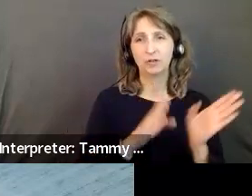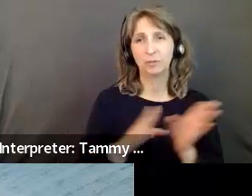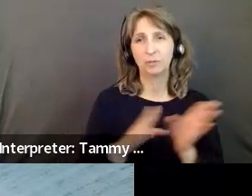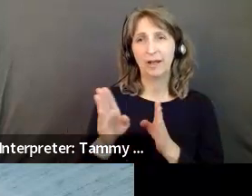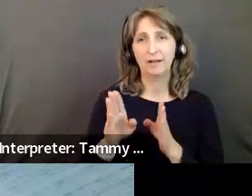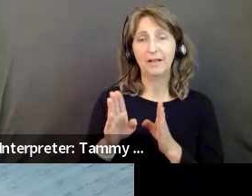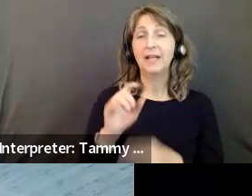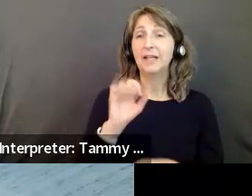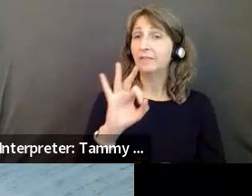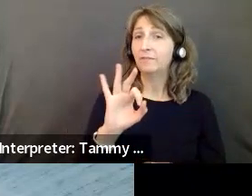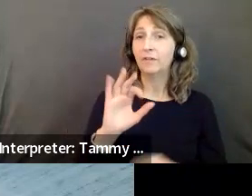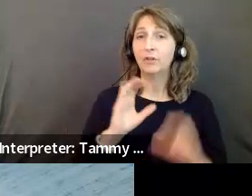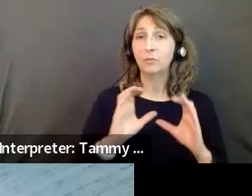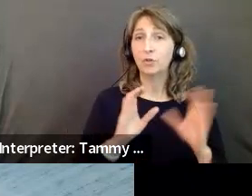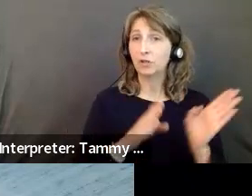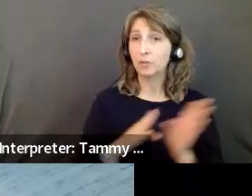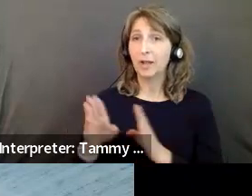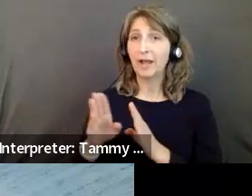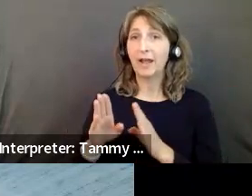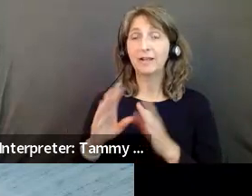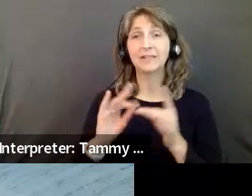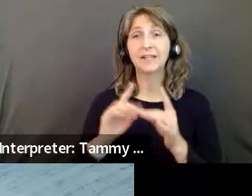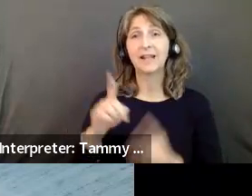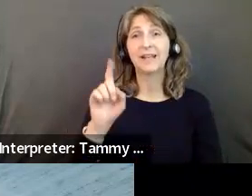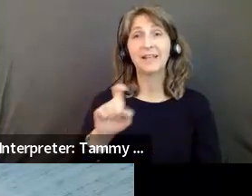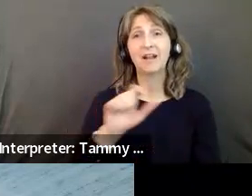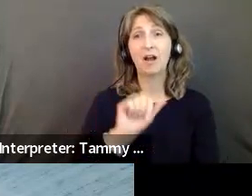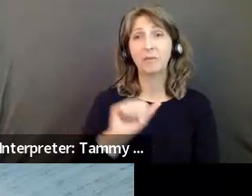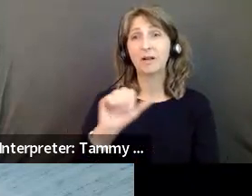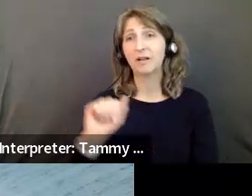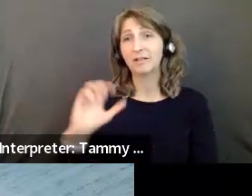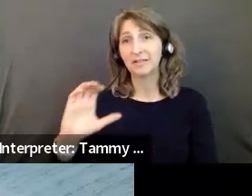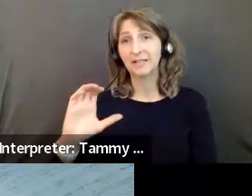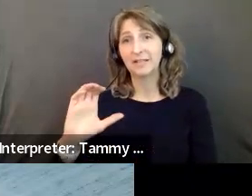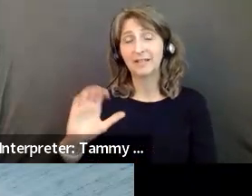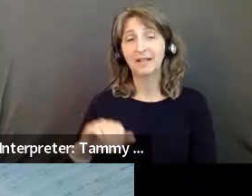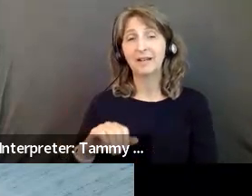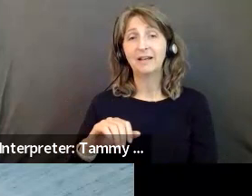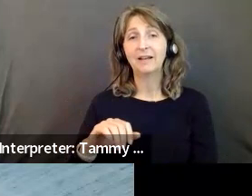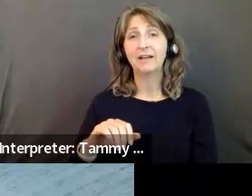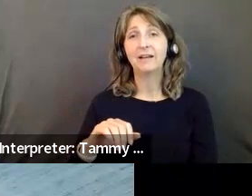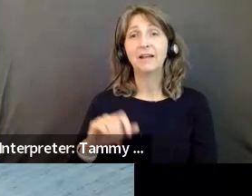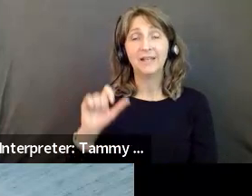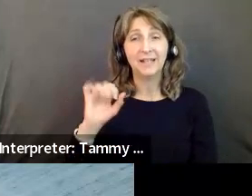So if the communication plan states that they need augmented communication system. And they send one from home.